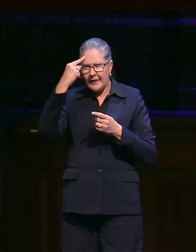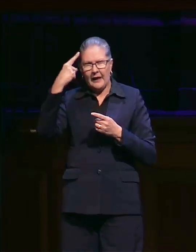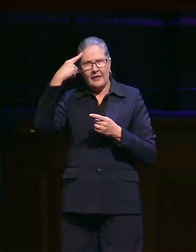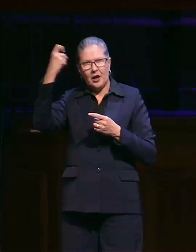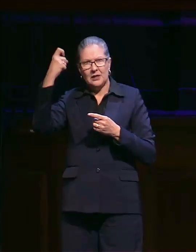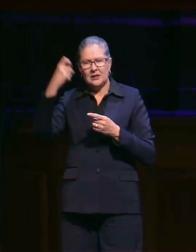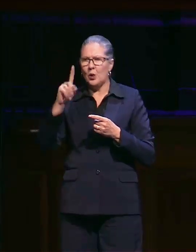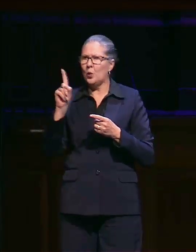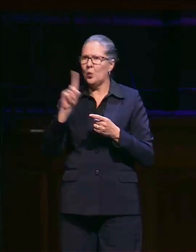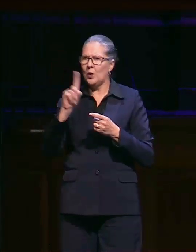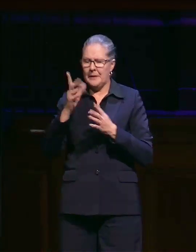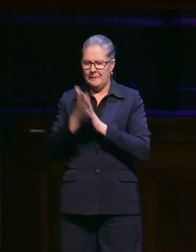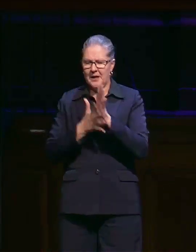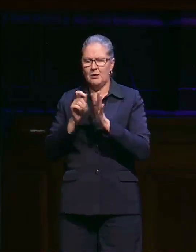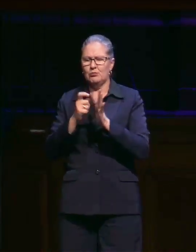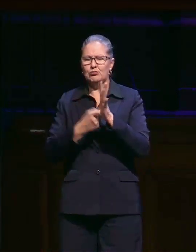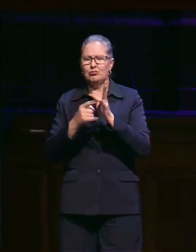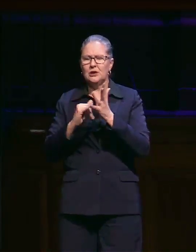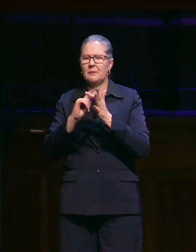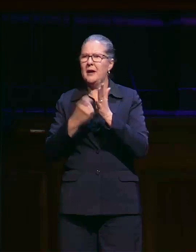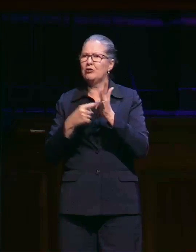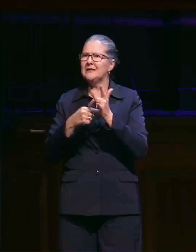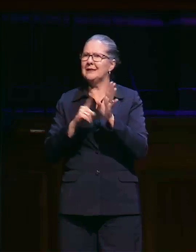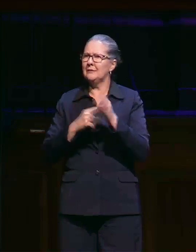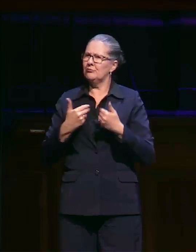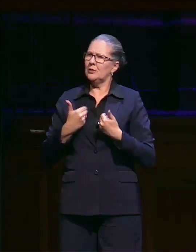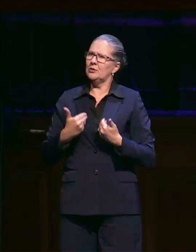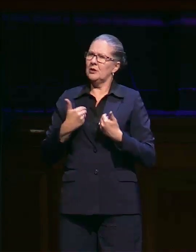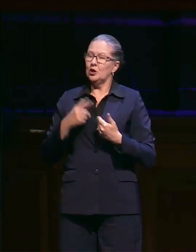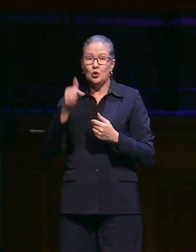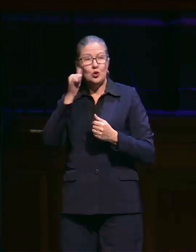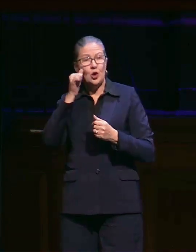prosperity means because if a country has been growing economically for 30